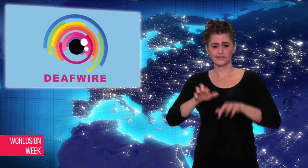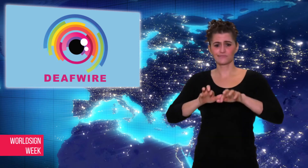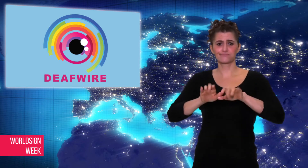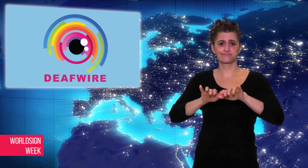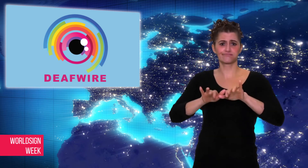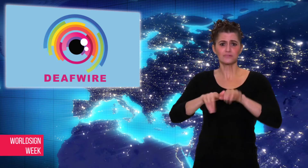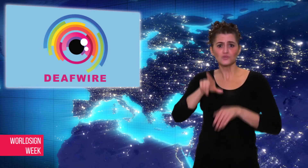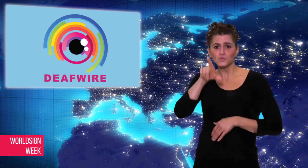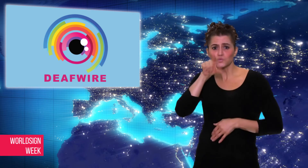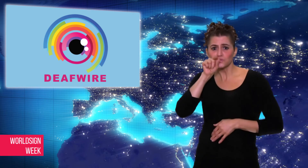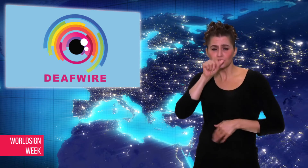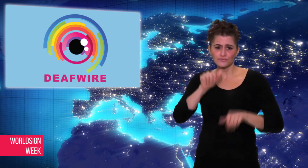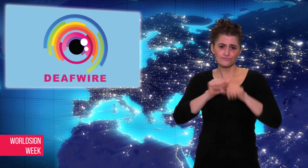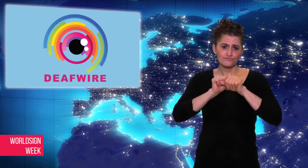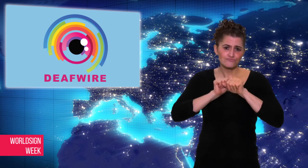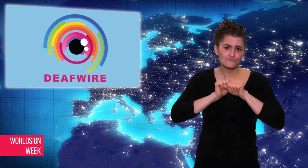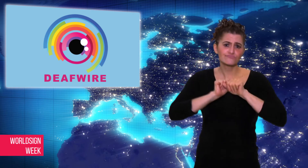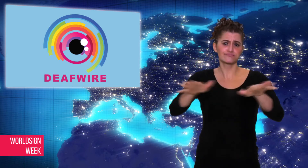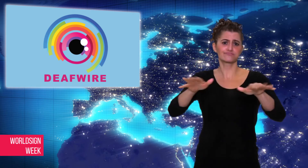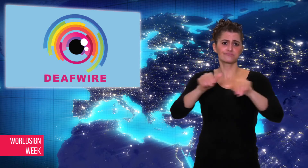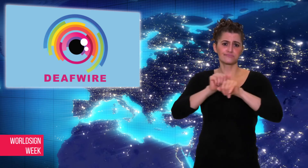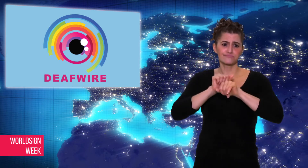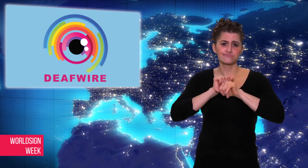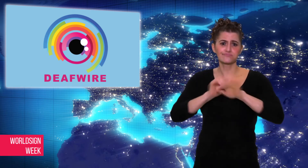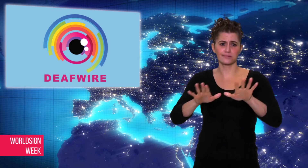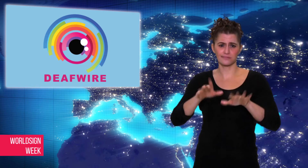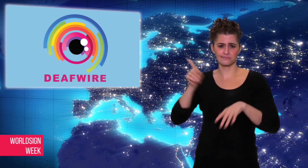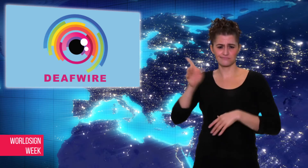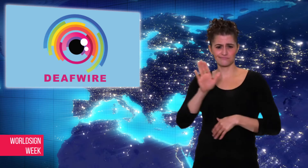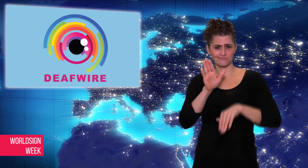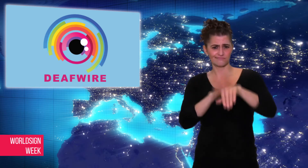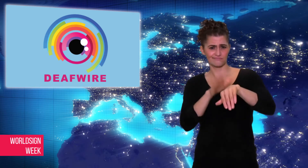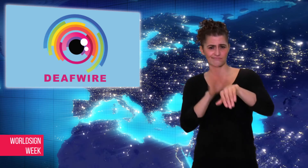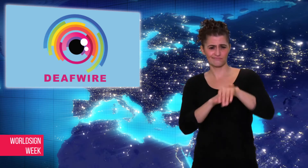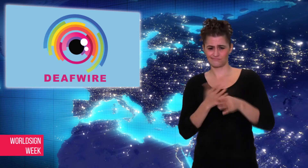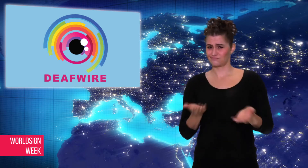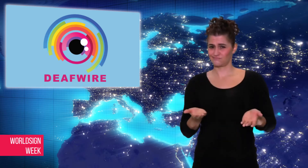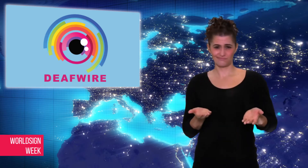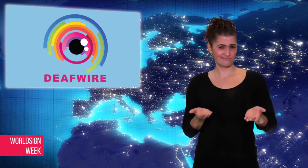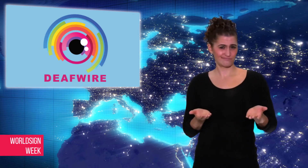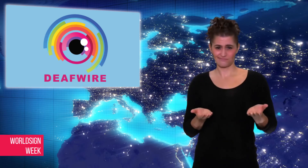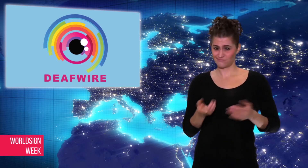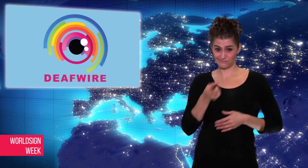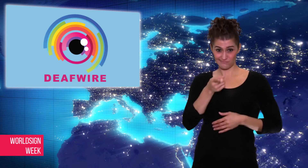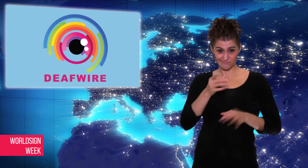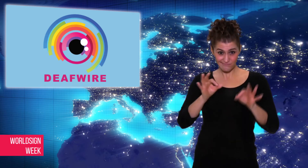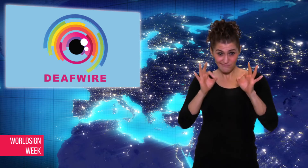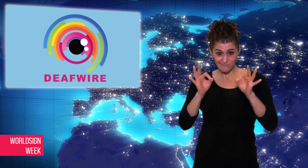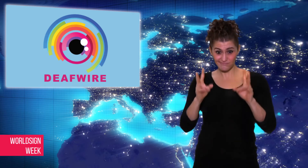makes it acceptable to act